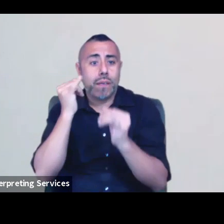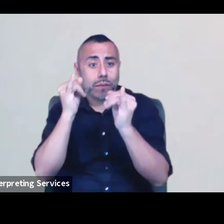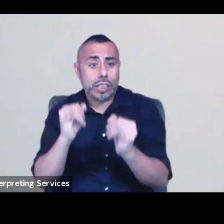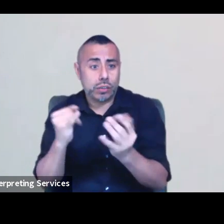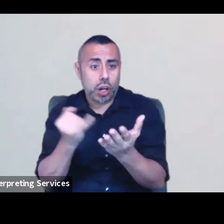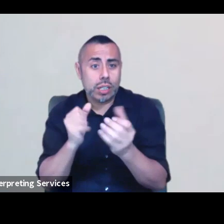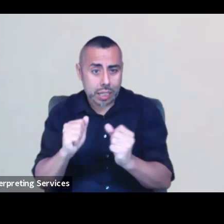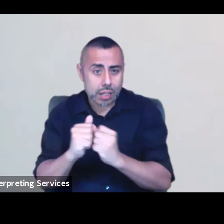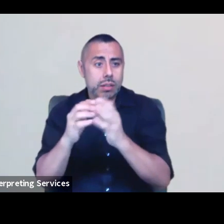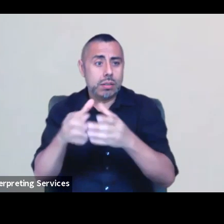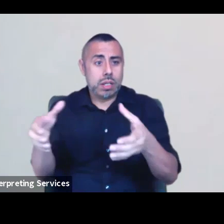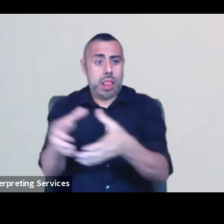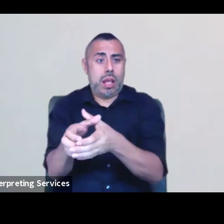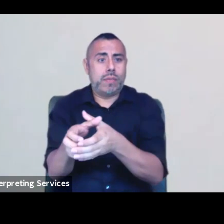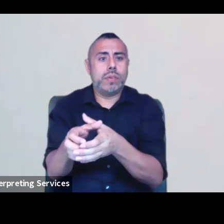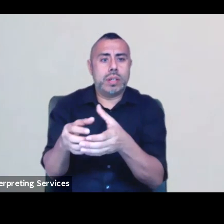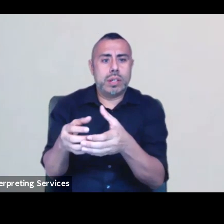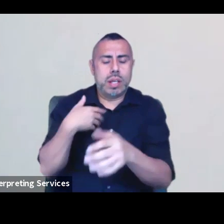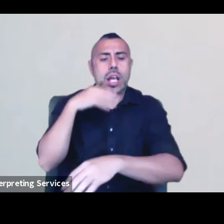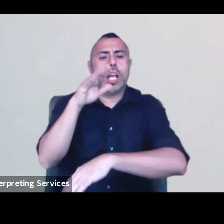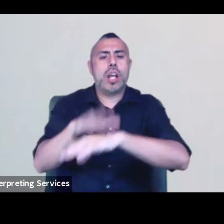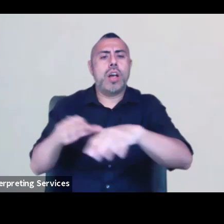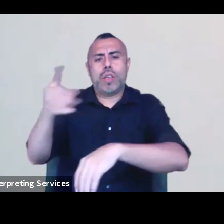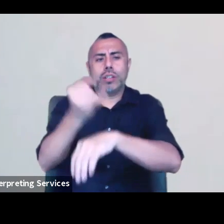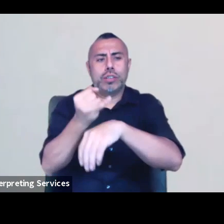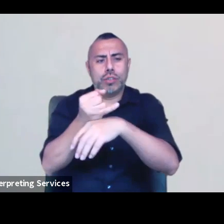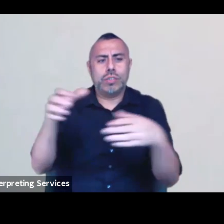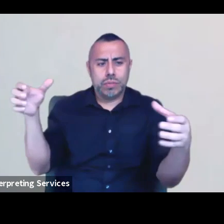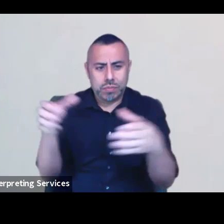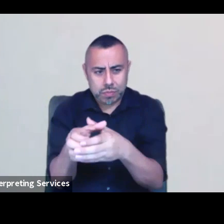to brainstorm how to support the whole community of theater artists?